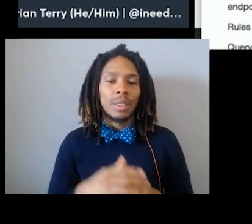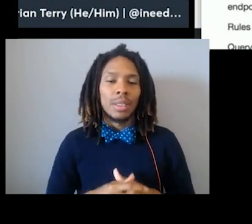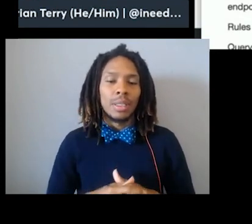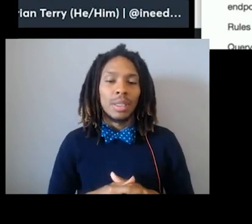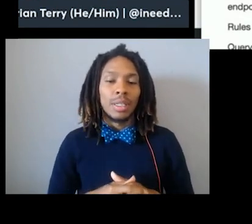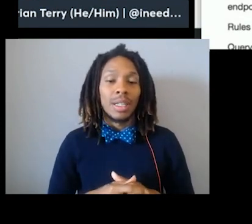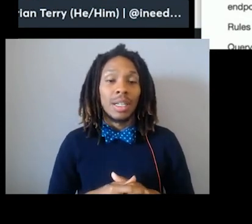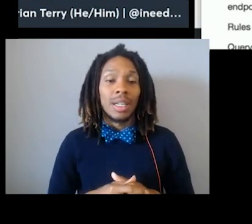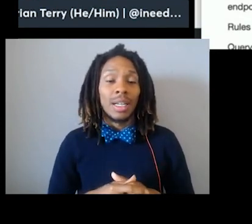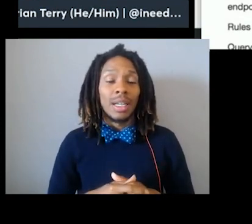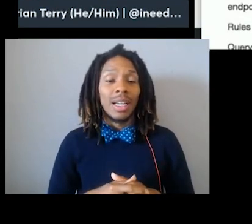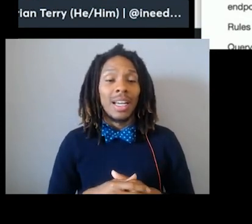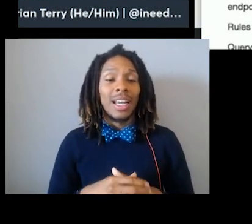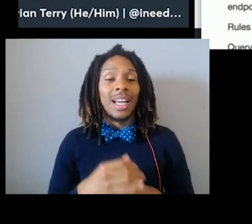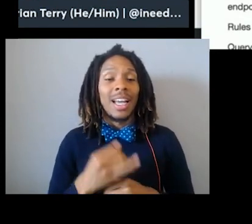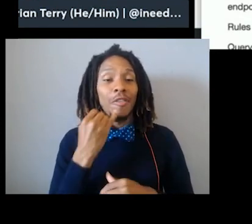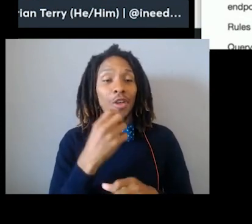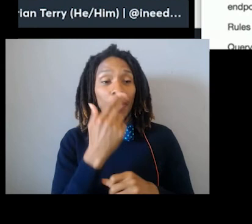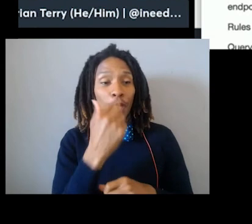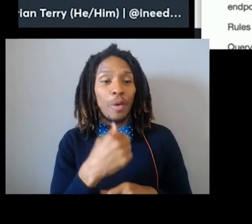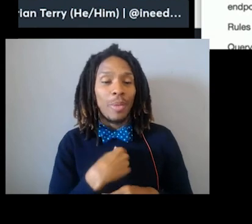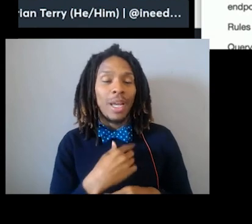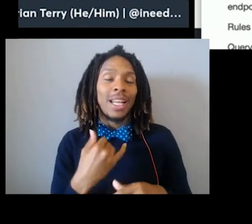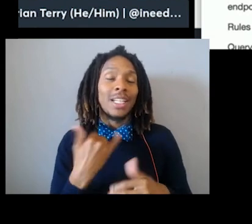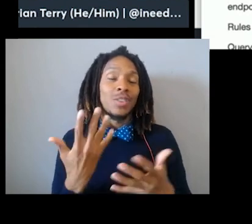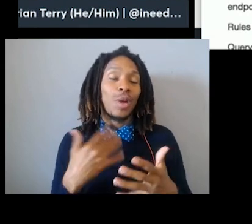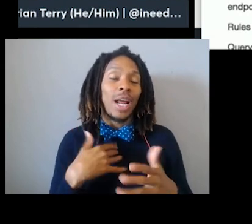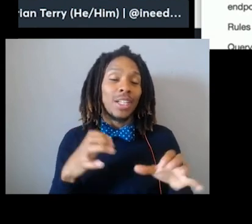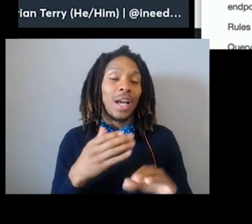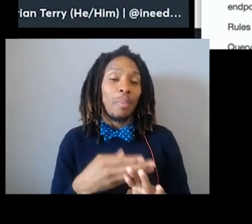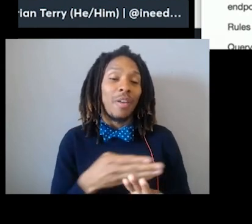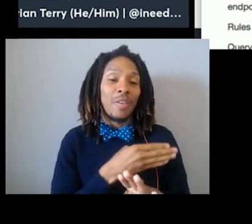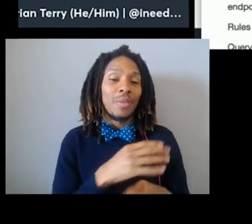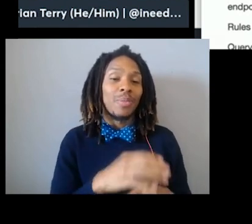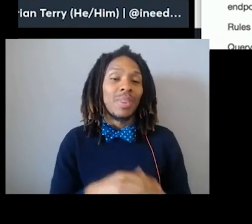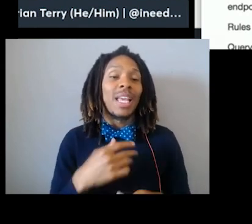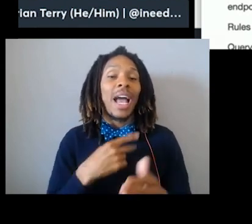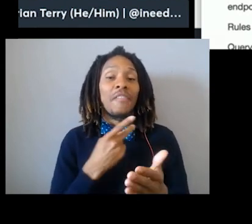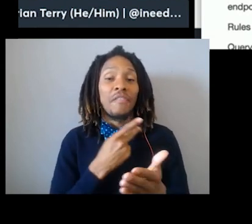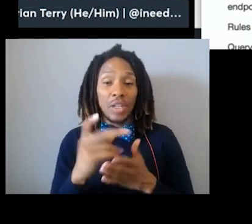So this is what I had done before, so I failed it over for a certain period of time.